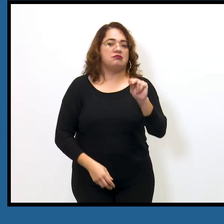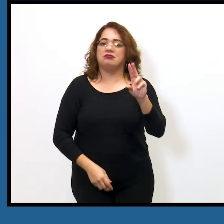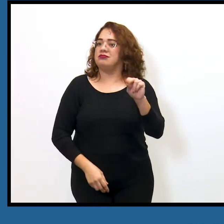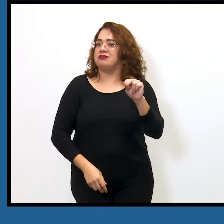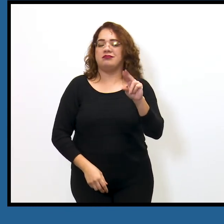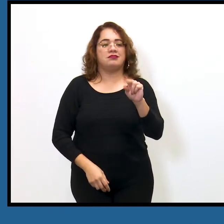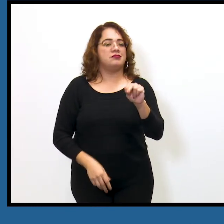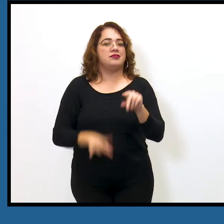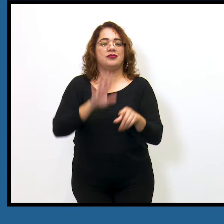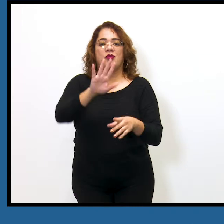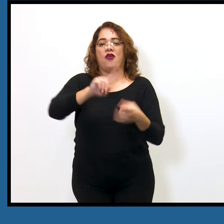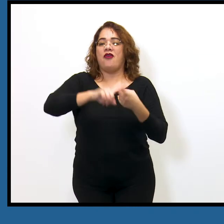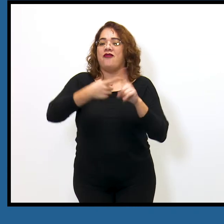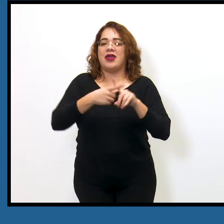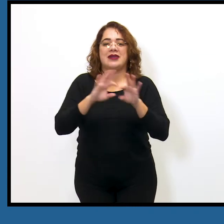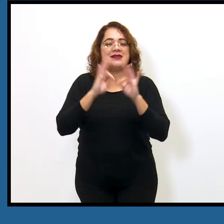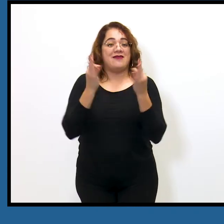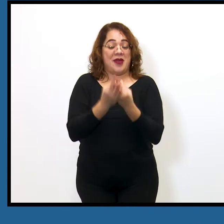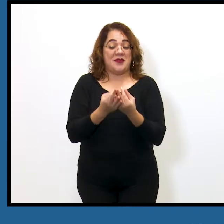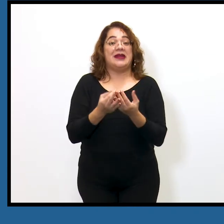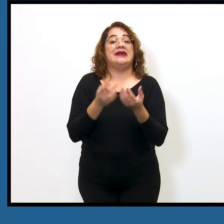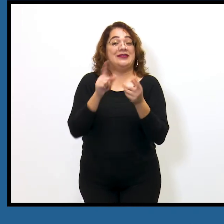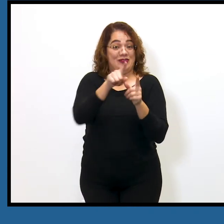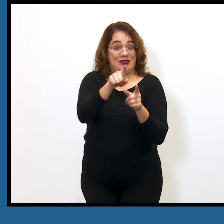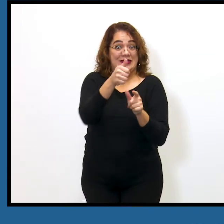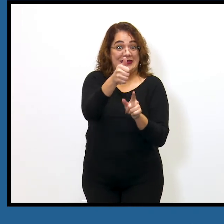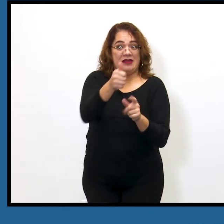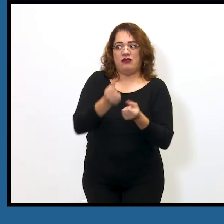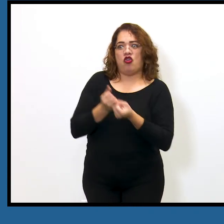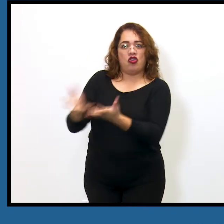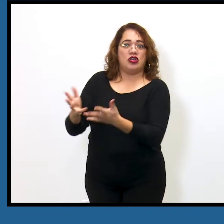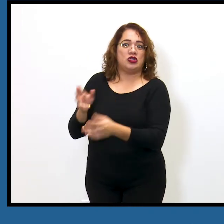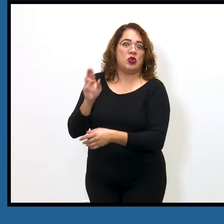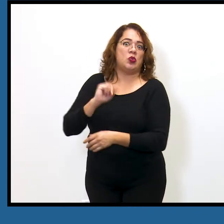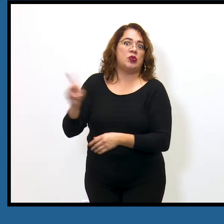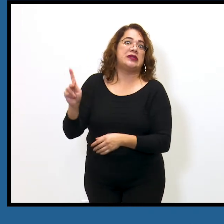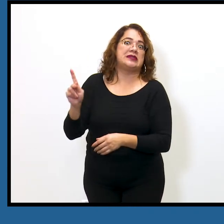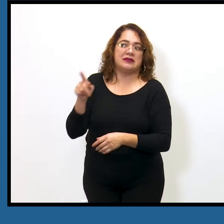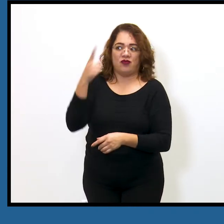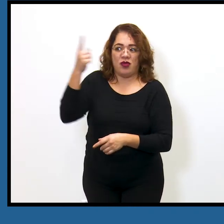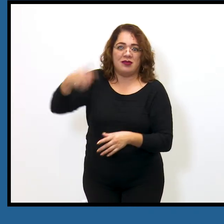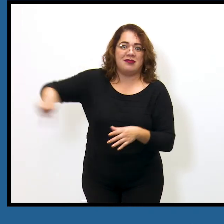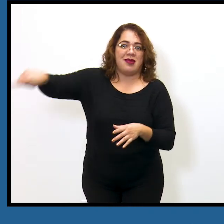and family. We are in the middle of this massive surge and we're doing what we can to slow it down